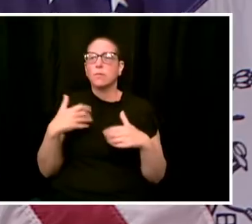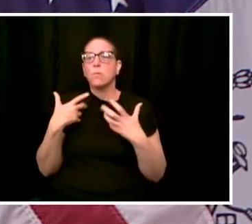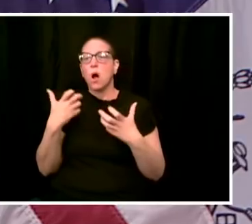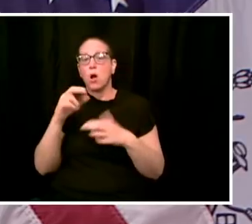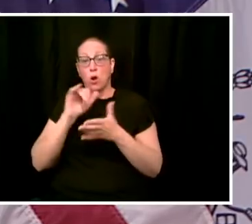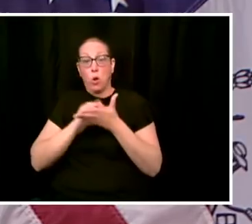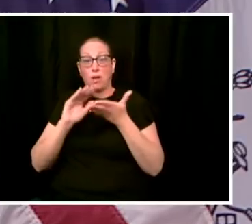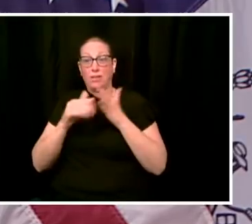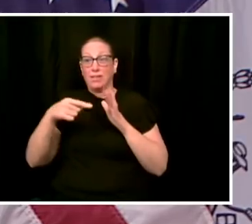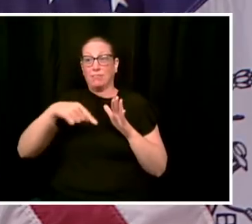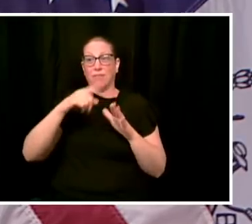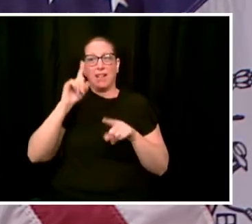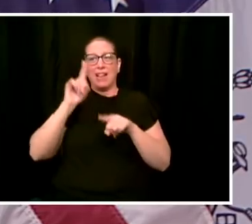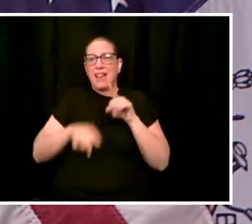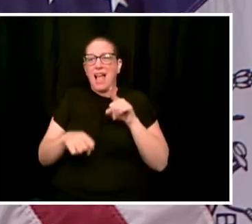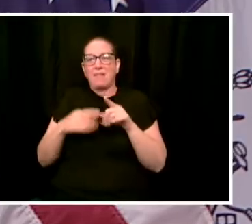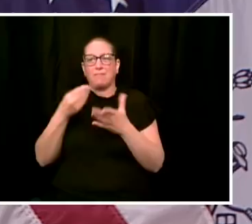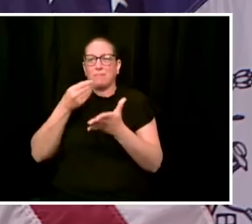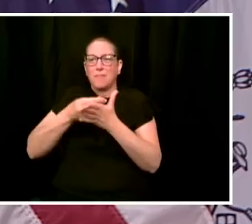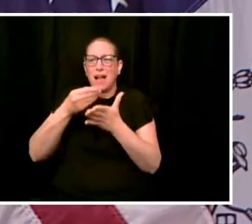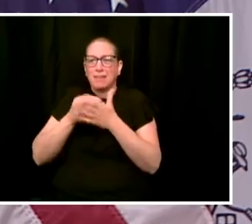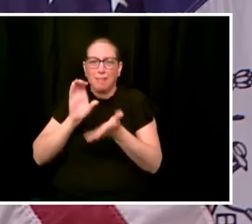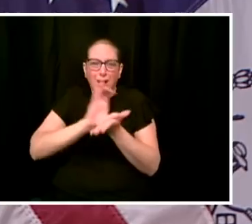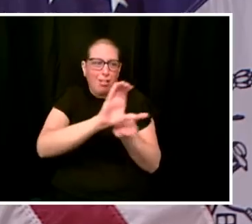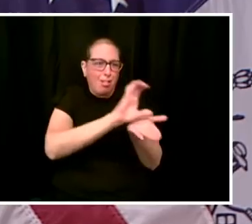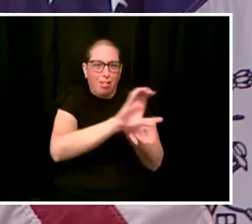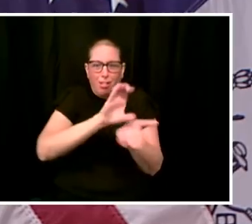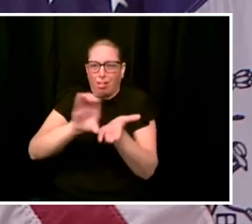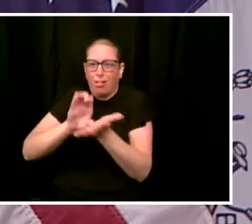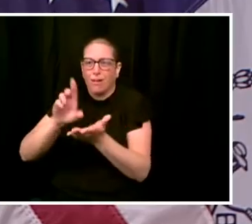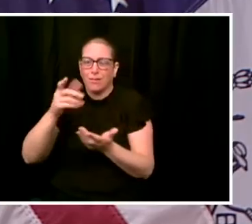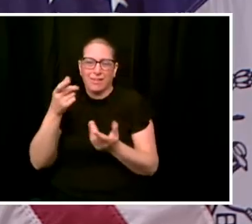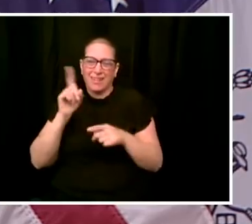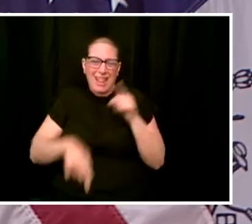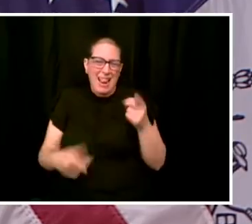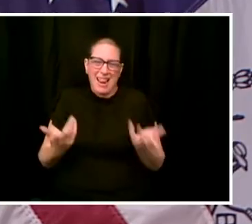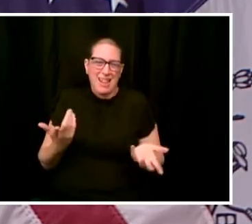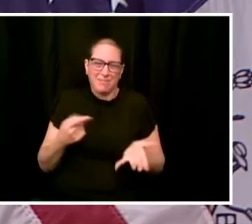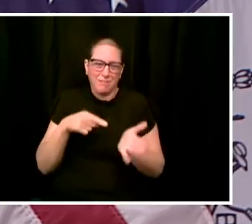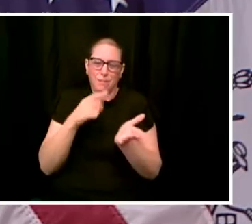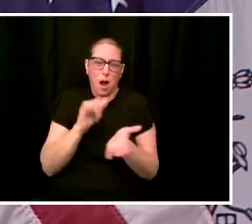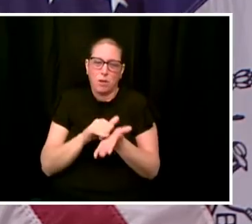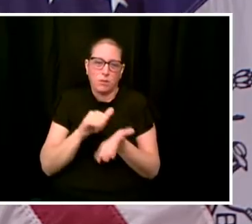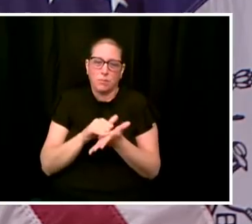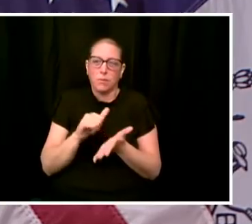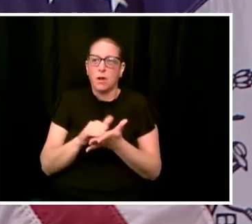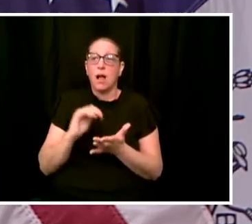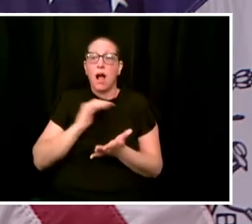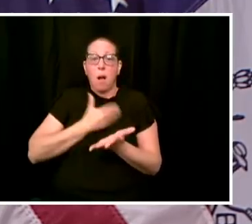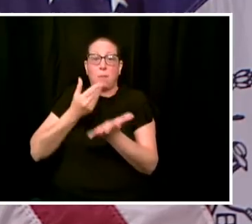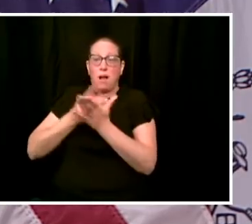THE SITUATION IF IS EXCEEDINGLY